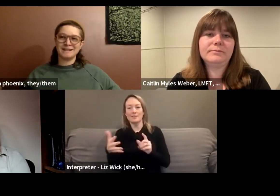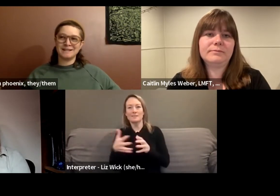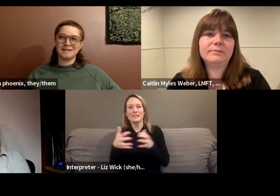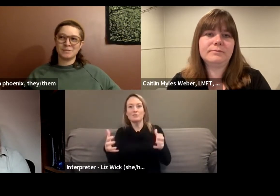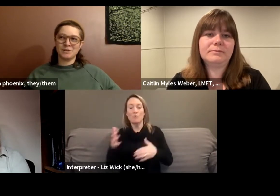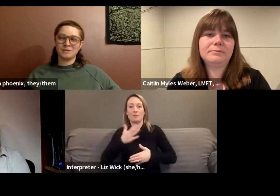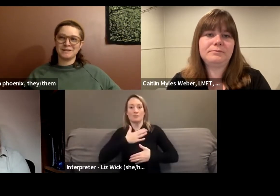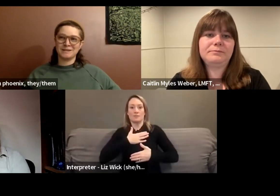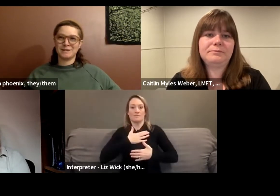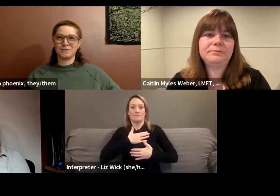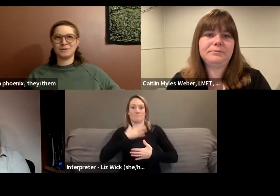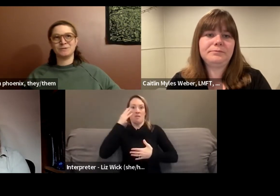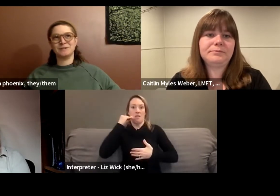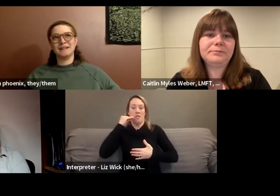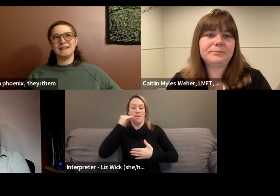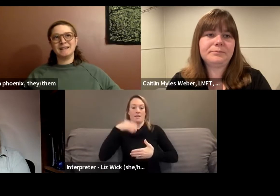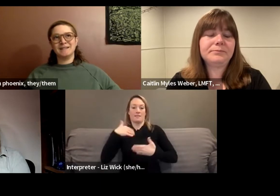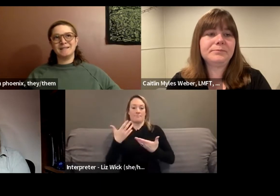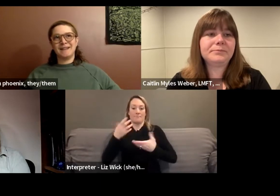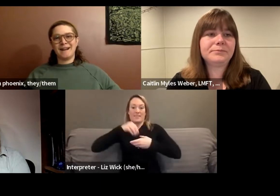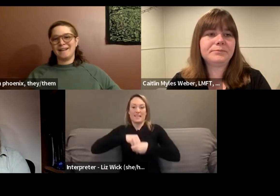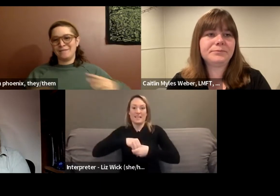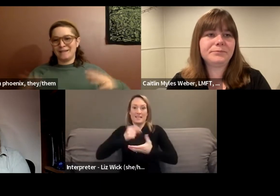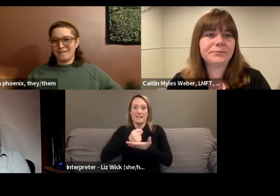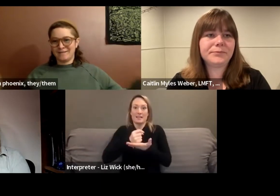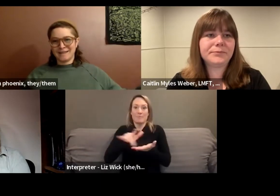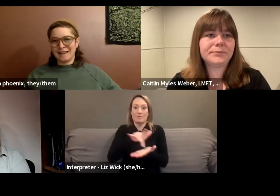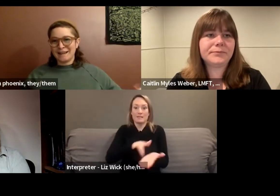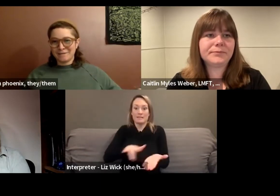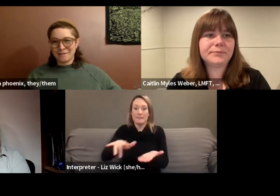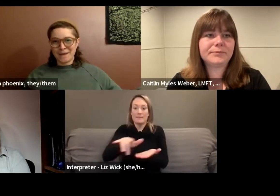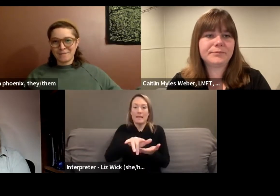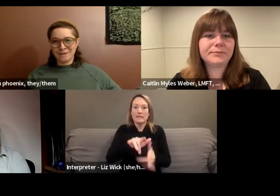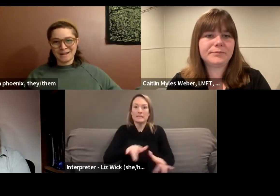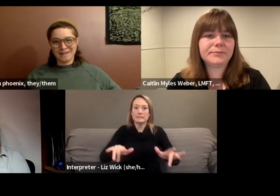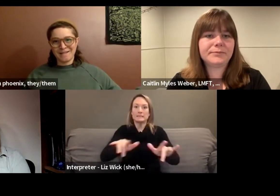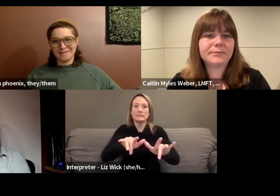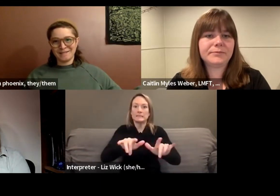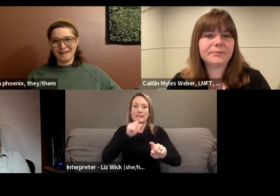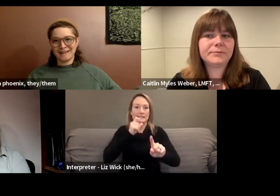to the therapeutic space is also not even taken from that book at all, right?